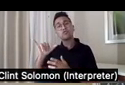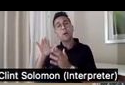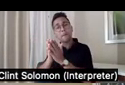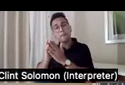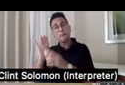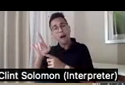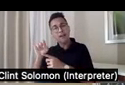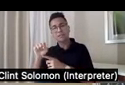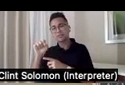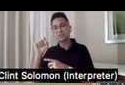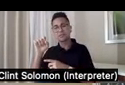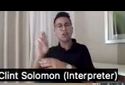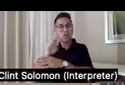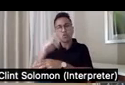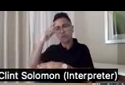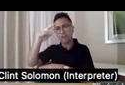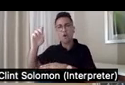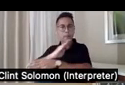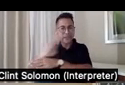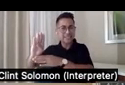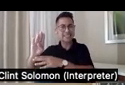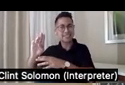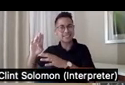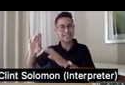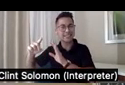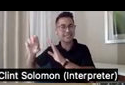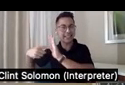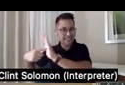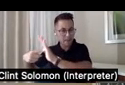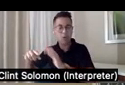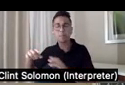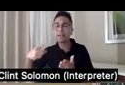i'll show you an example in a little bit but sometimes they're just a collection of things